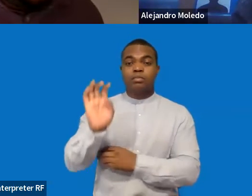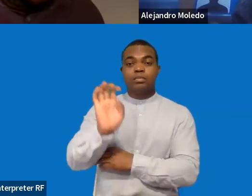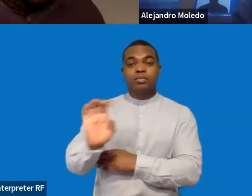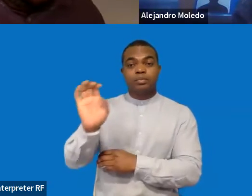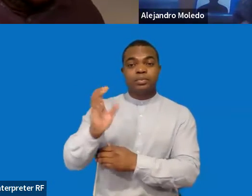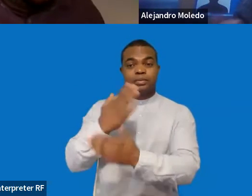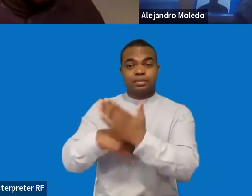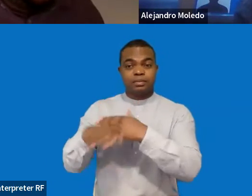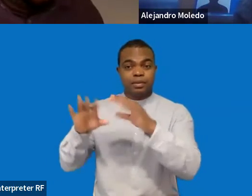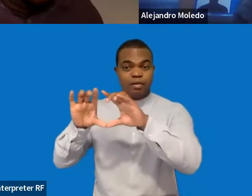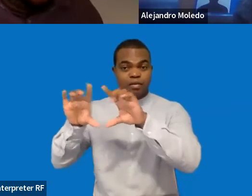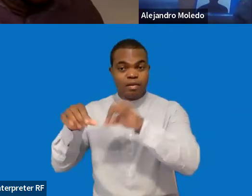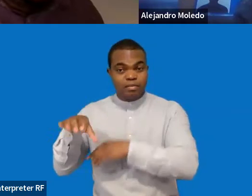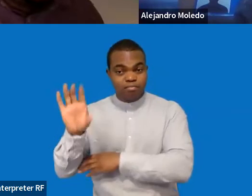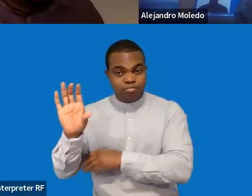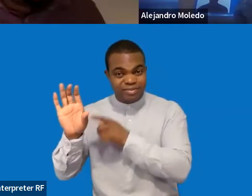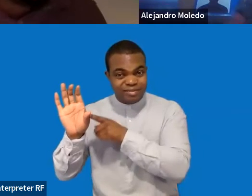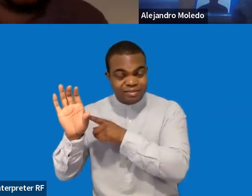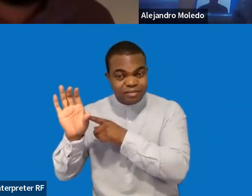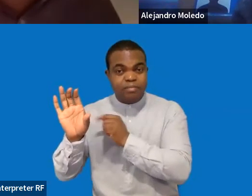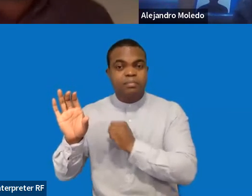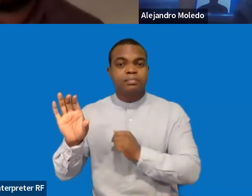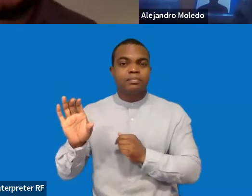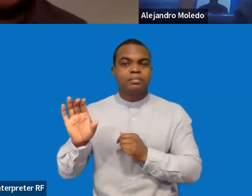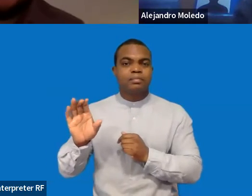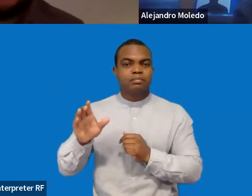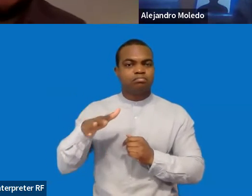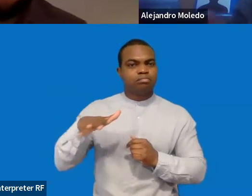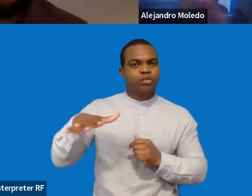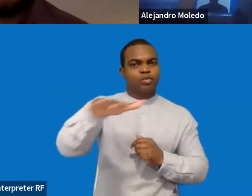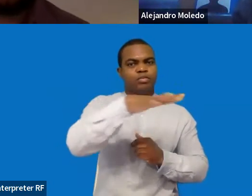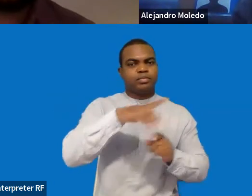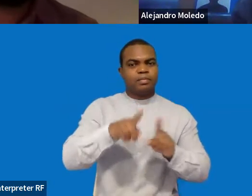by service providers on a voluntary basis.